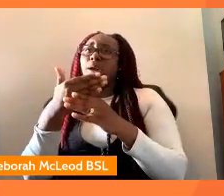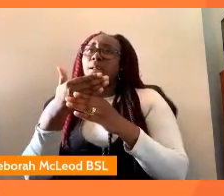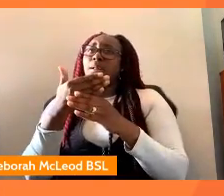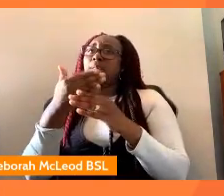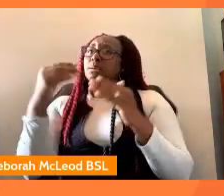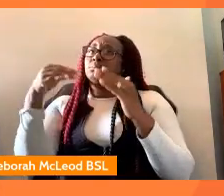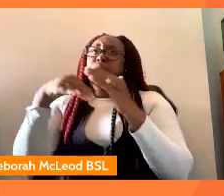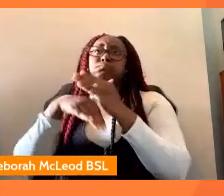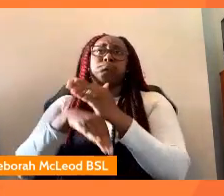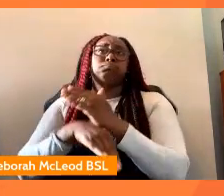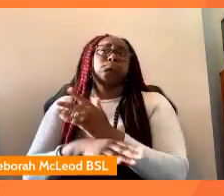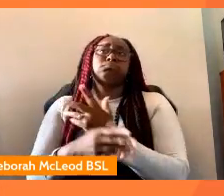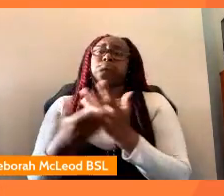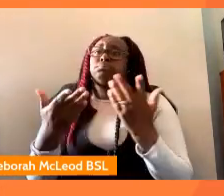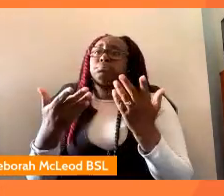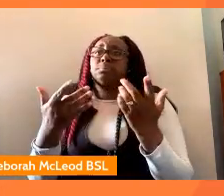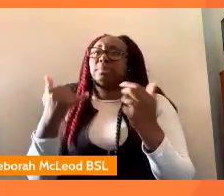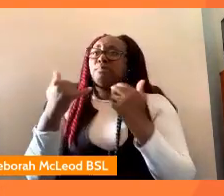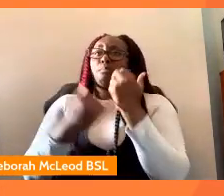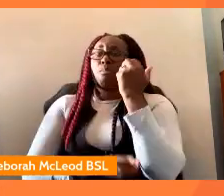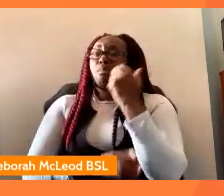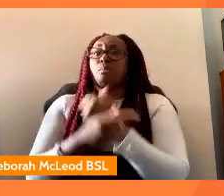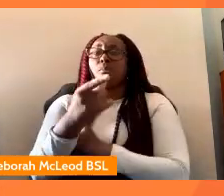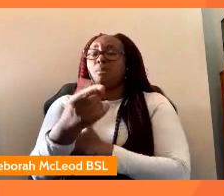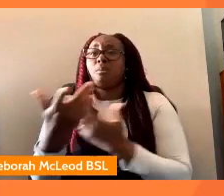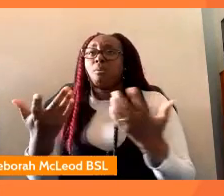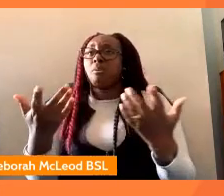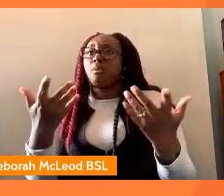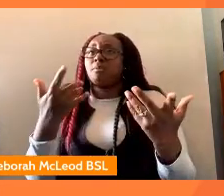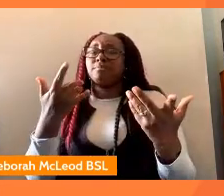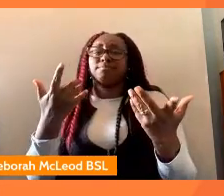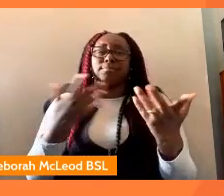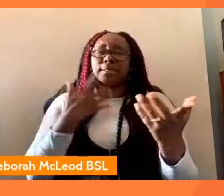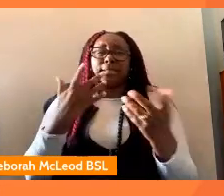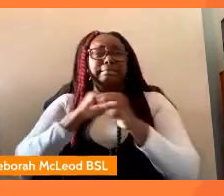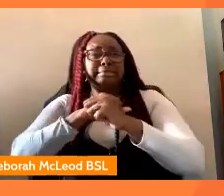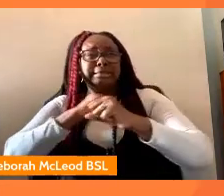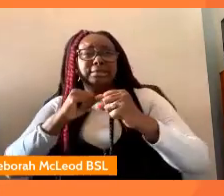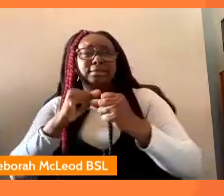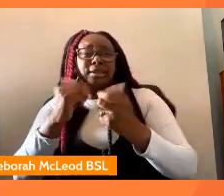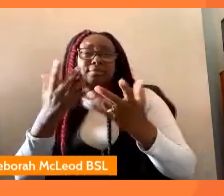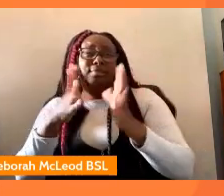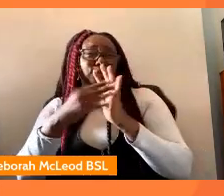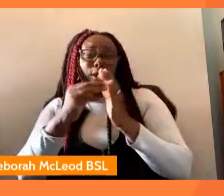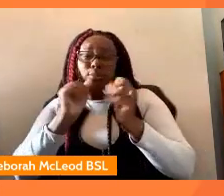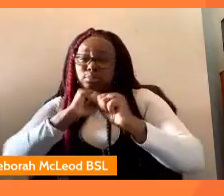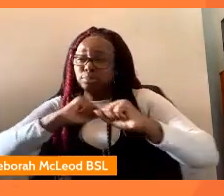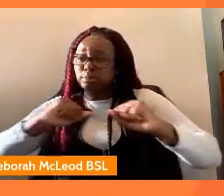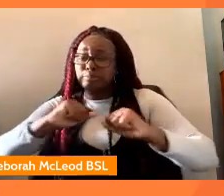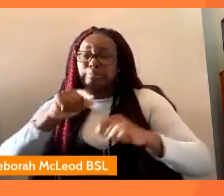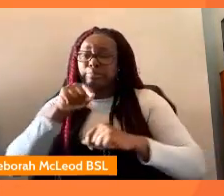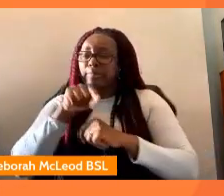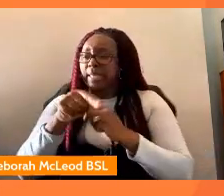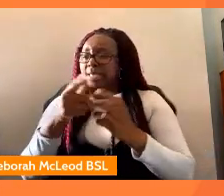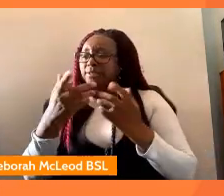provider's front. We are often innovating in spaces that we are trying to hack it together,